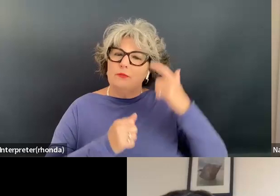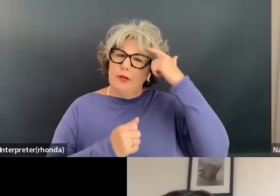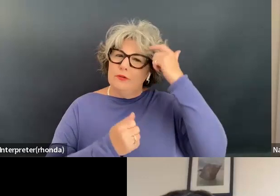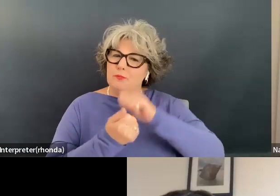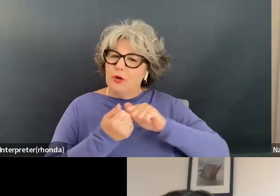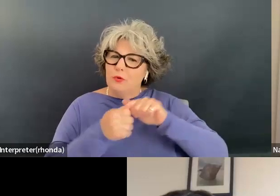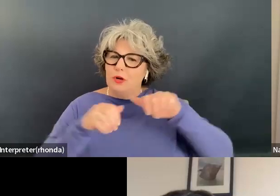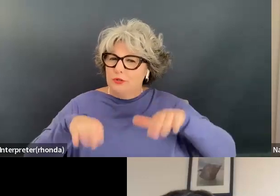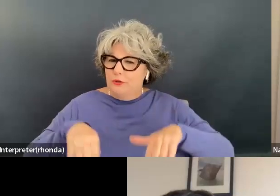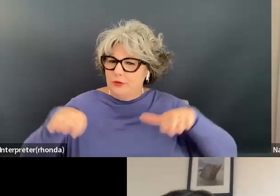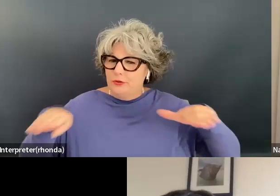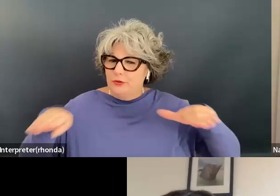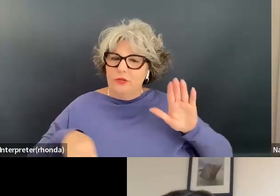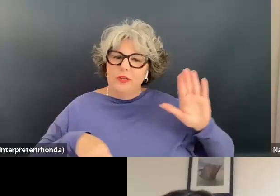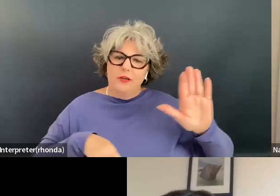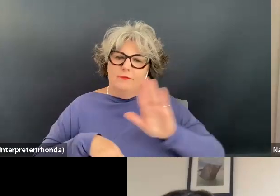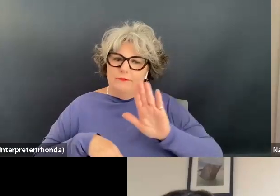from their so little to,